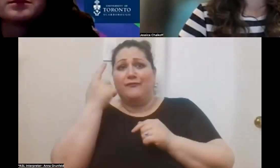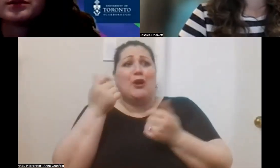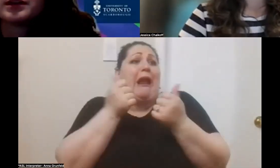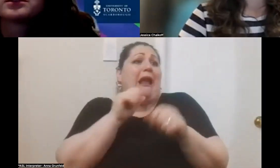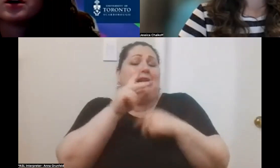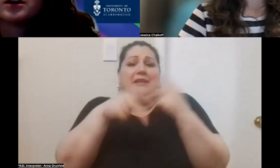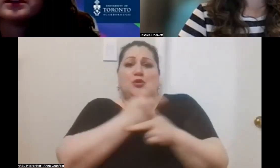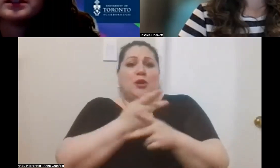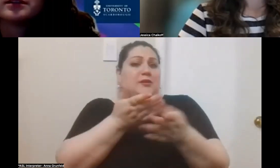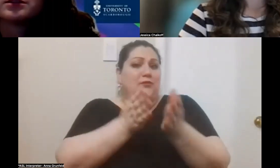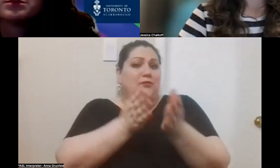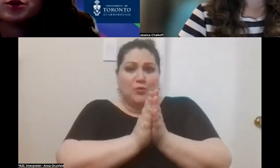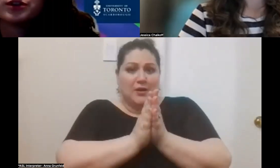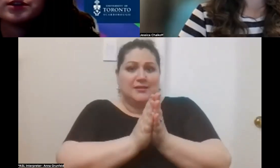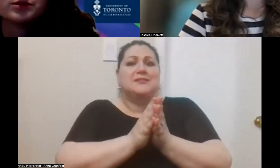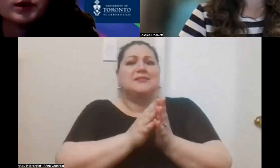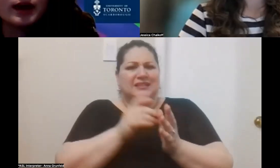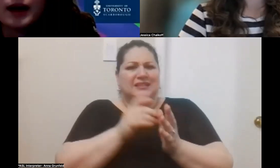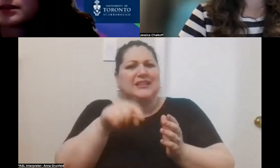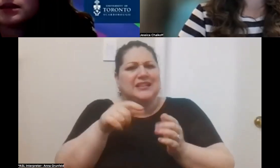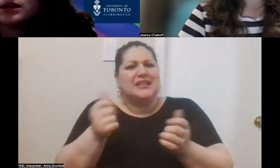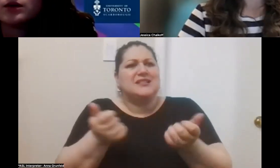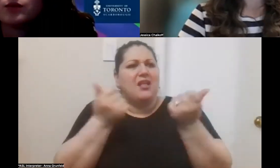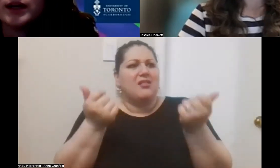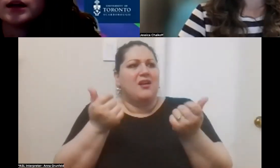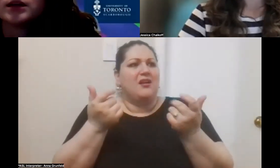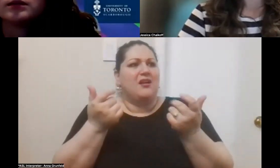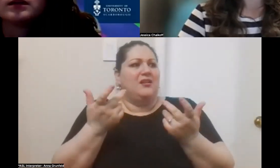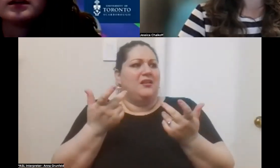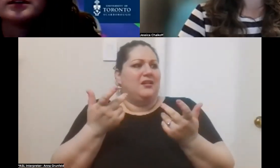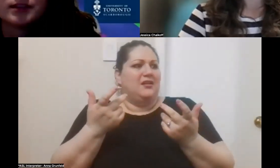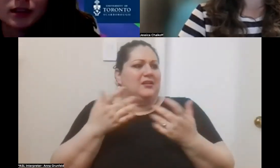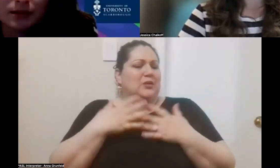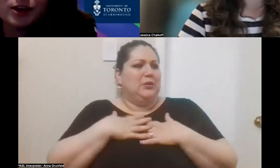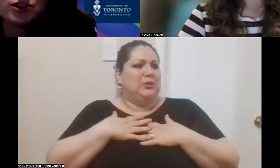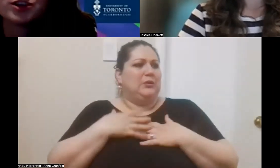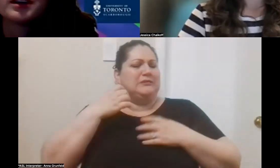I experience a lot of intense emotions when asking, waiting, and anticipation.